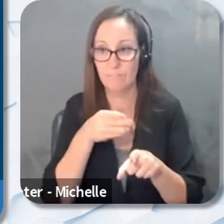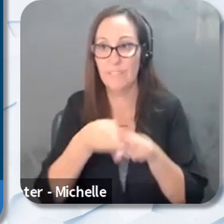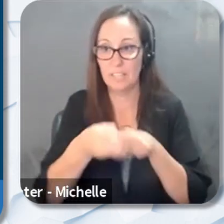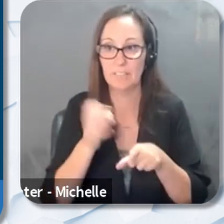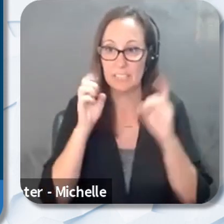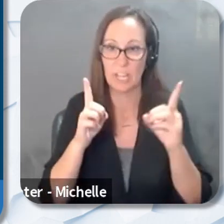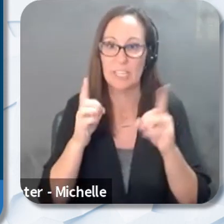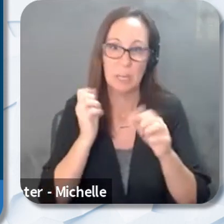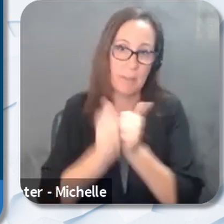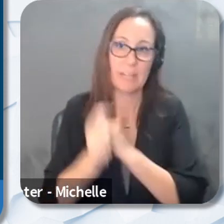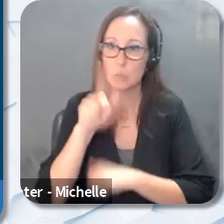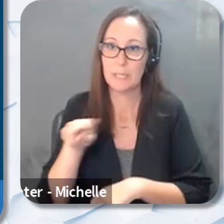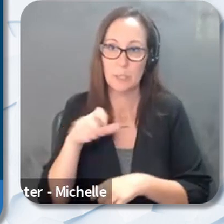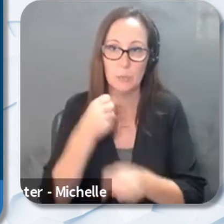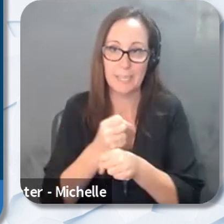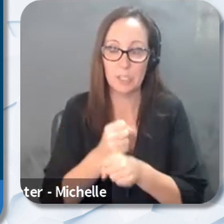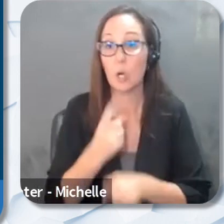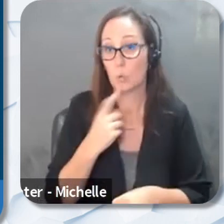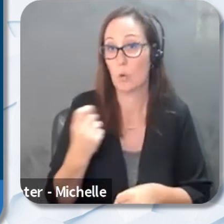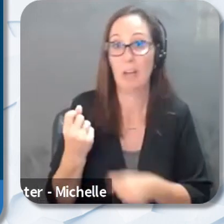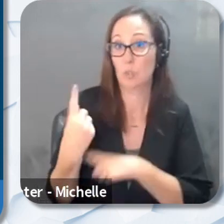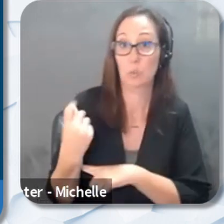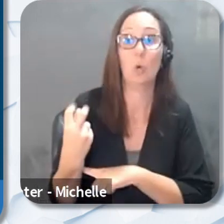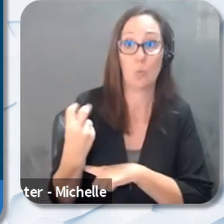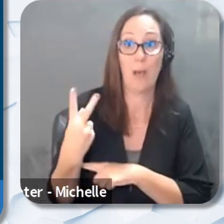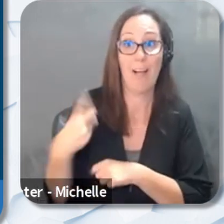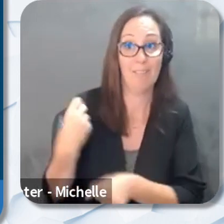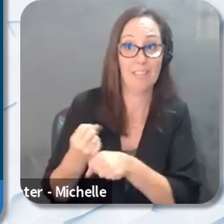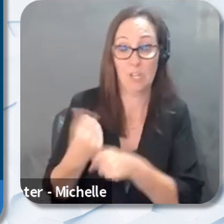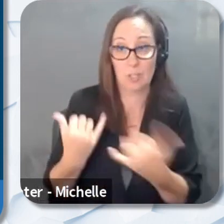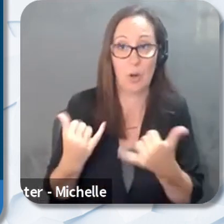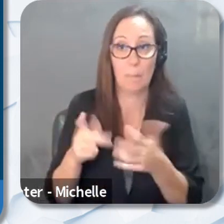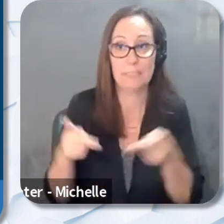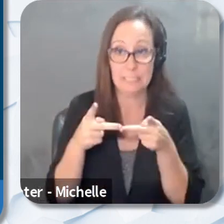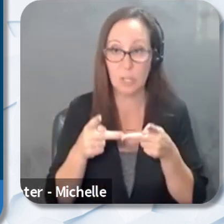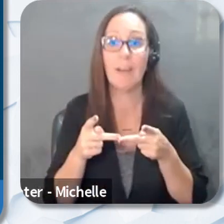22 years 12 of those years in her current position in the field of early education,